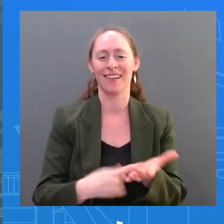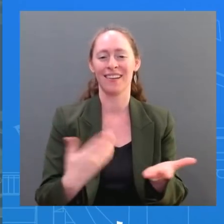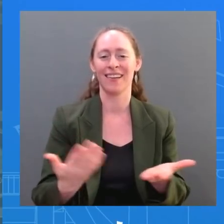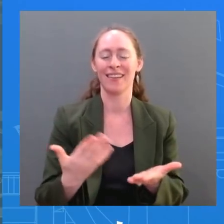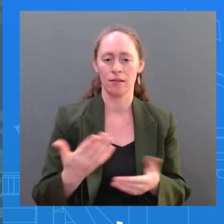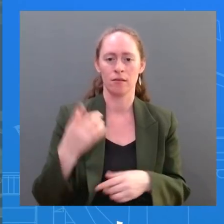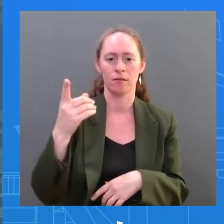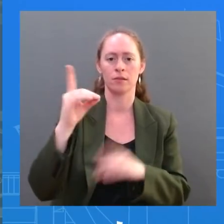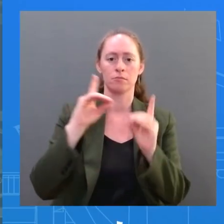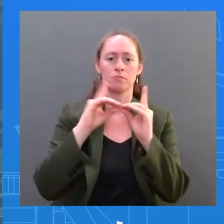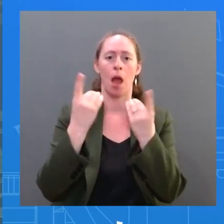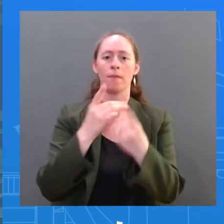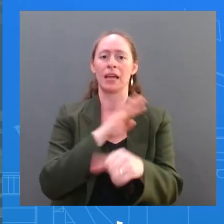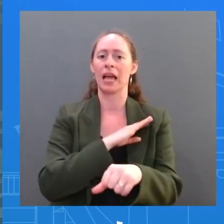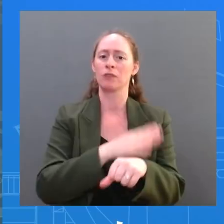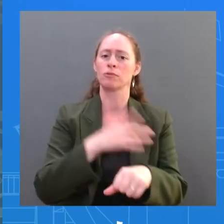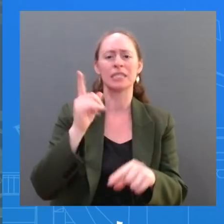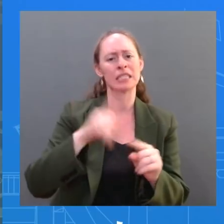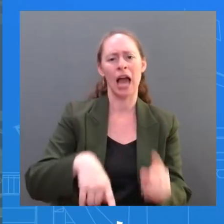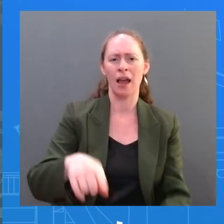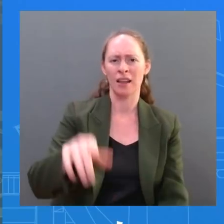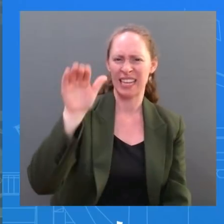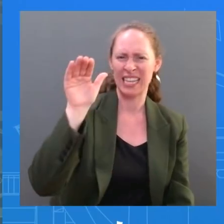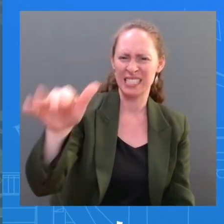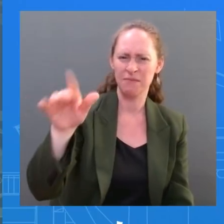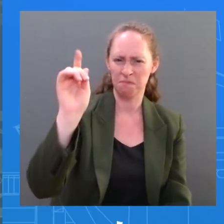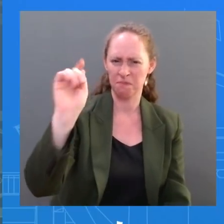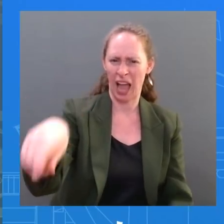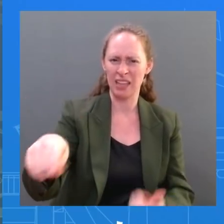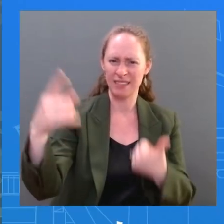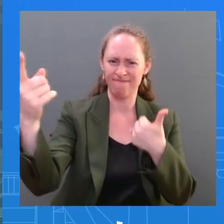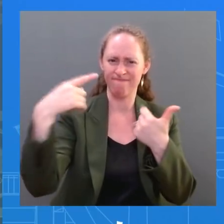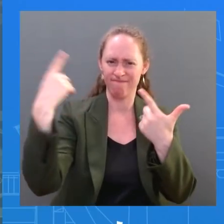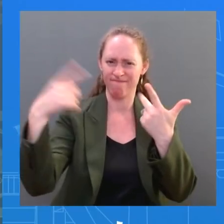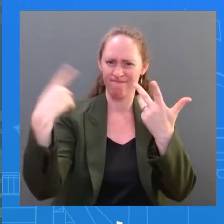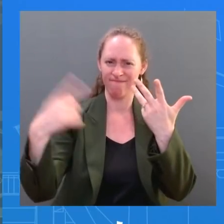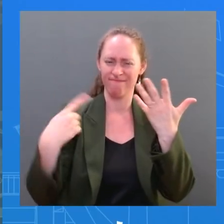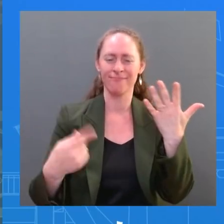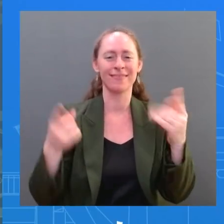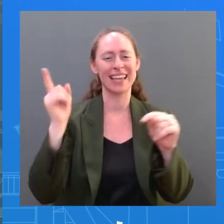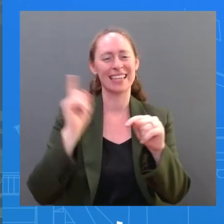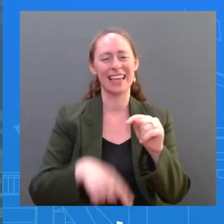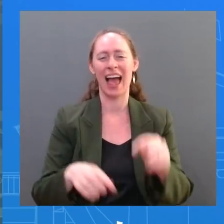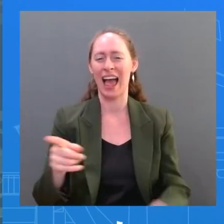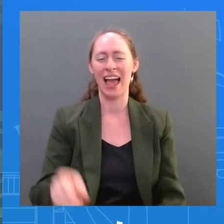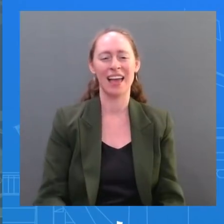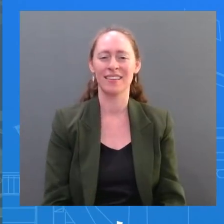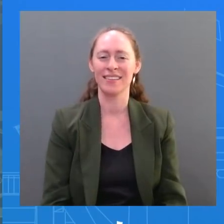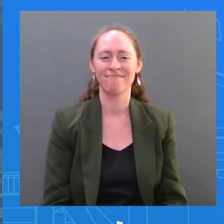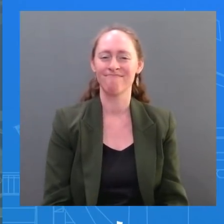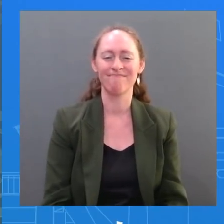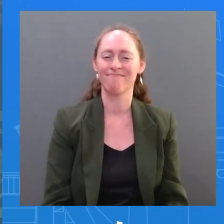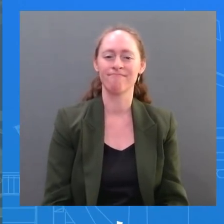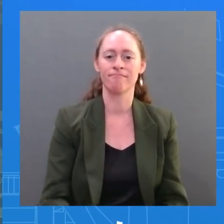do with the oil they purchase or where they ship it to sell. That is something, again, that the oil company decides on.